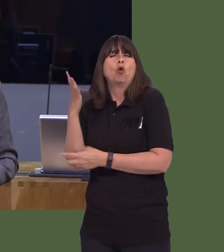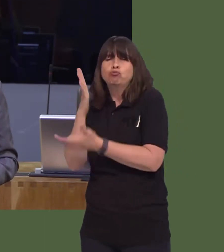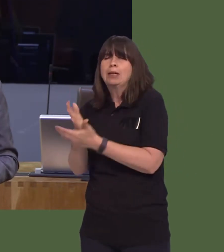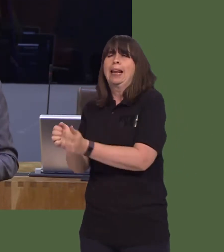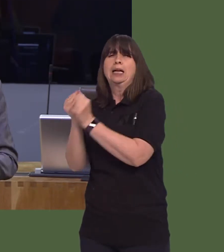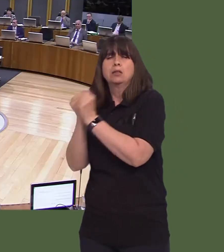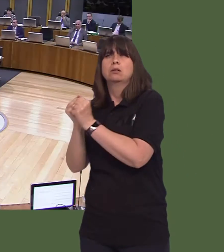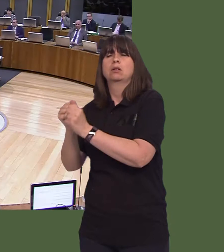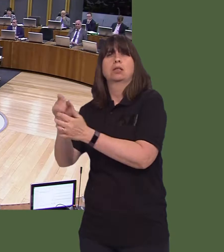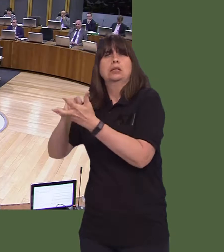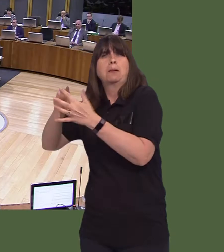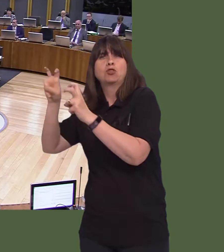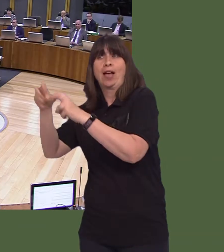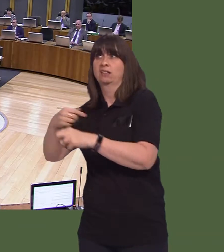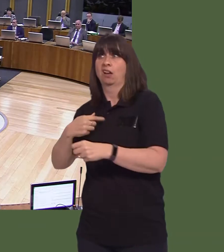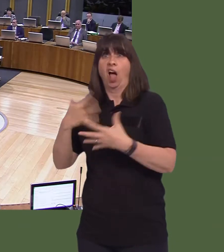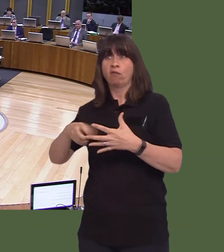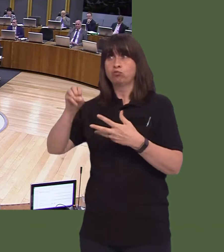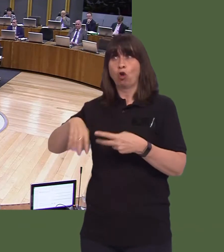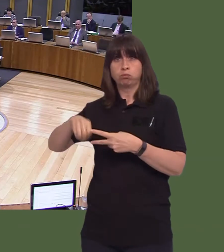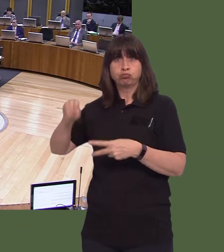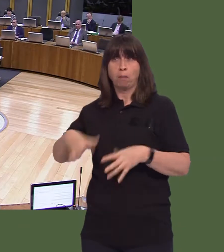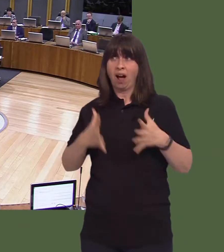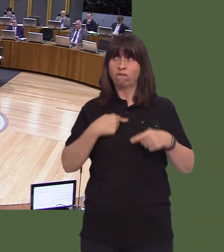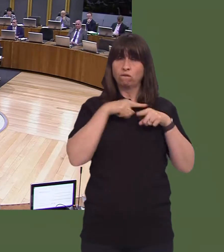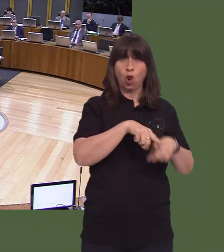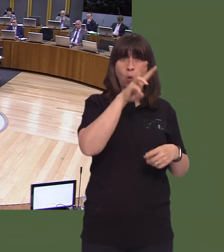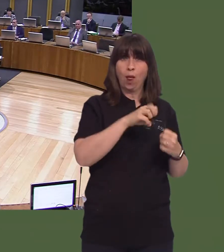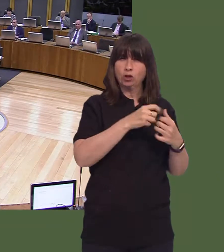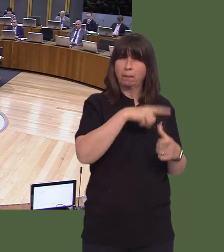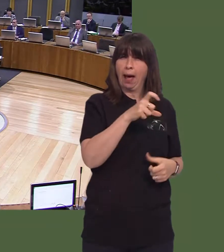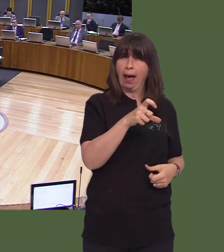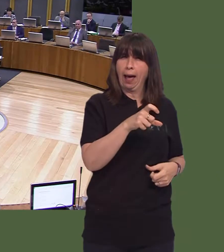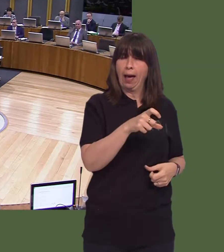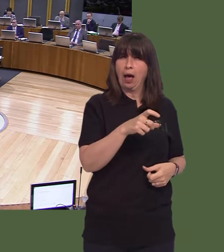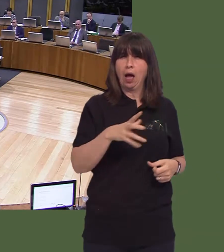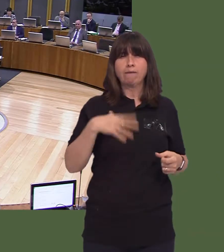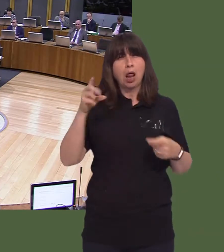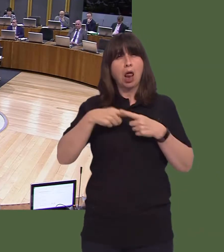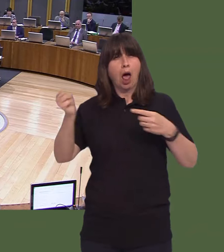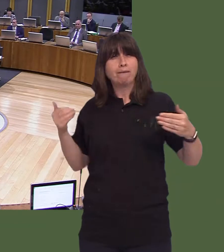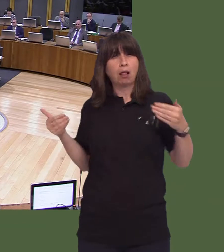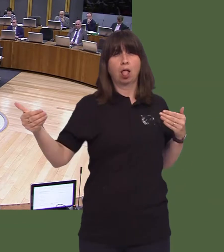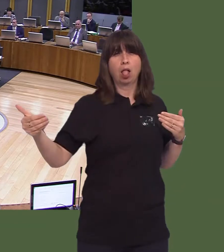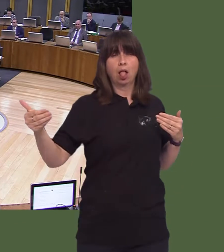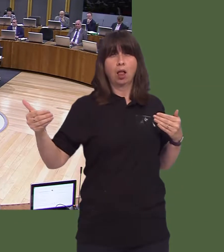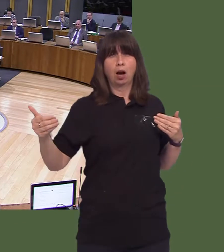So, in the circumstances, does the First Minister not see that this is at best a distraction